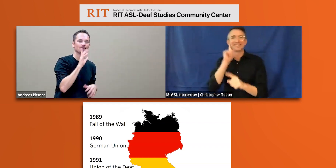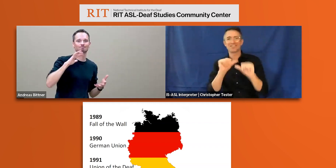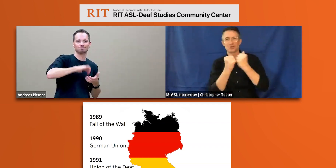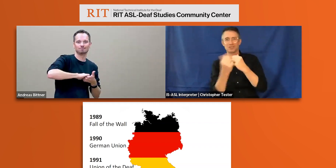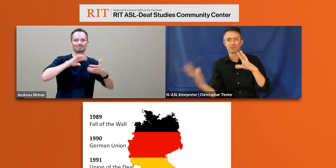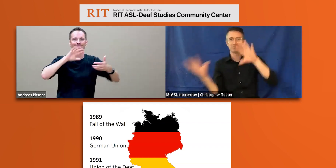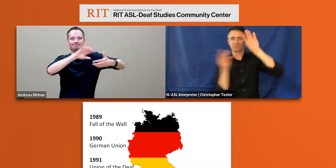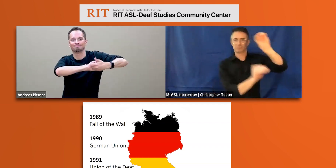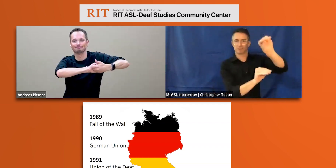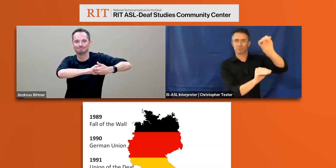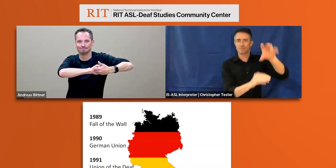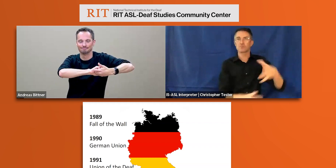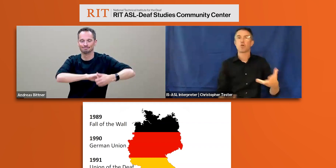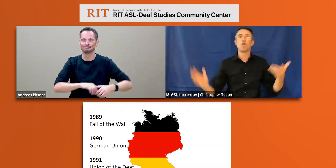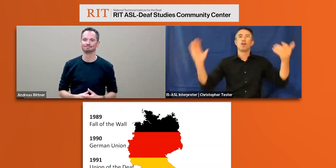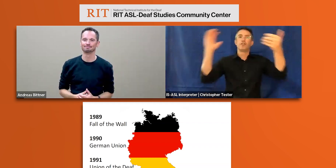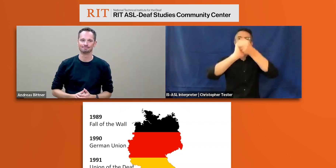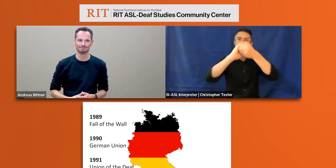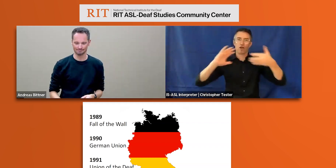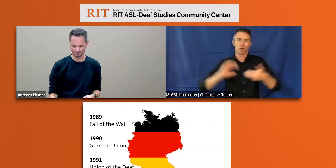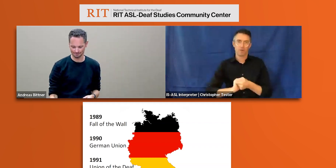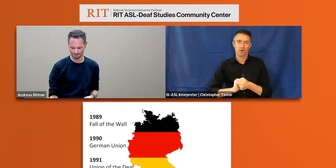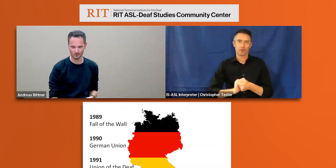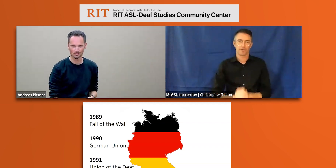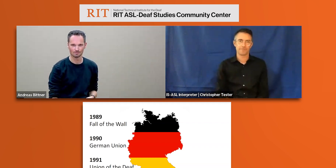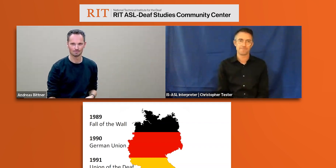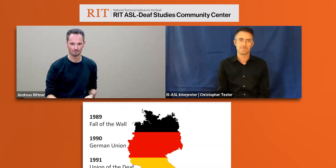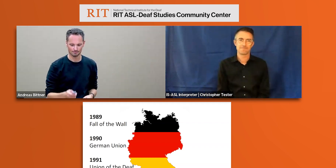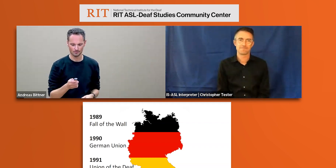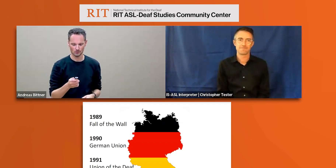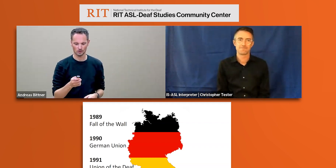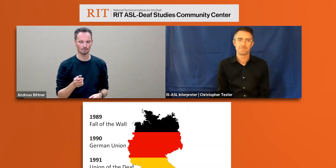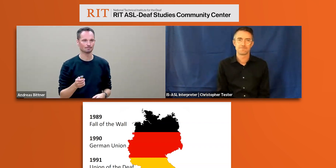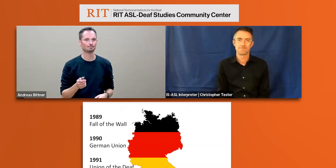to be separated into deaf and hard of hearing.